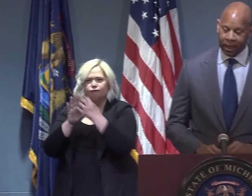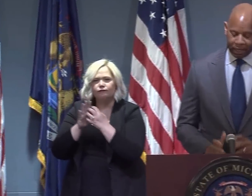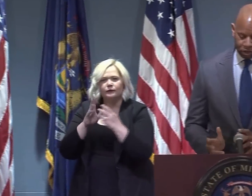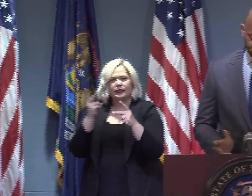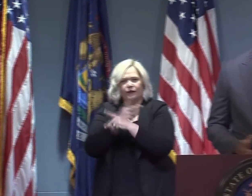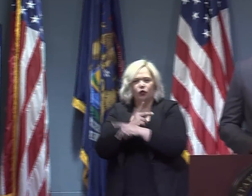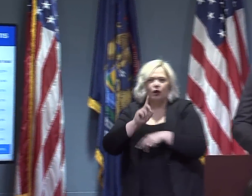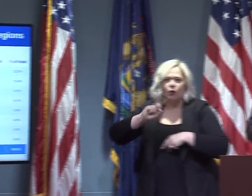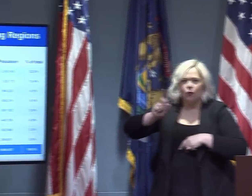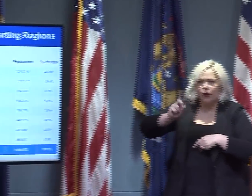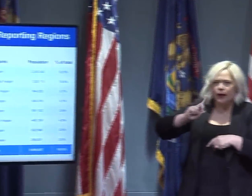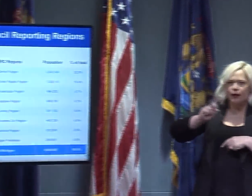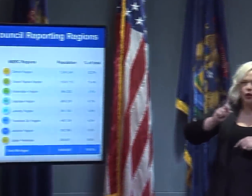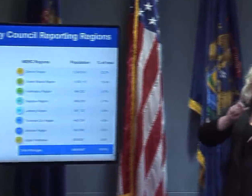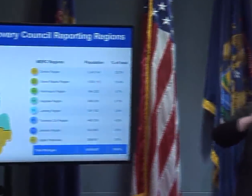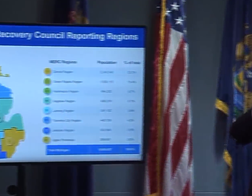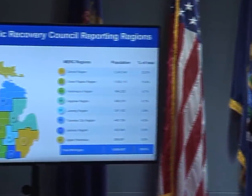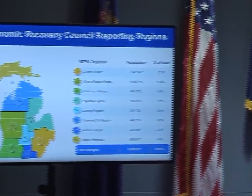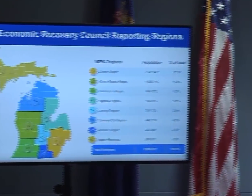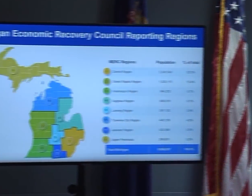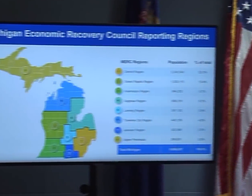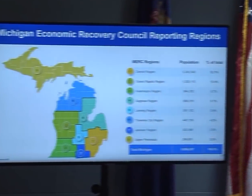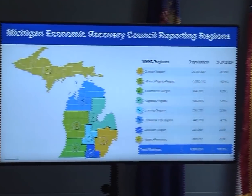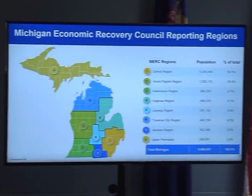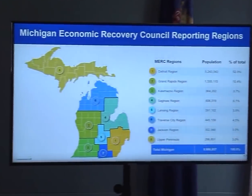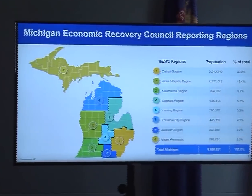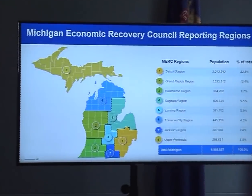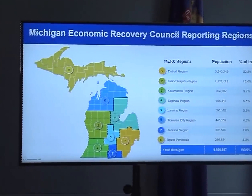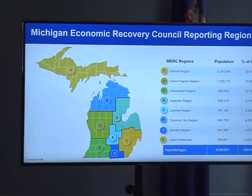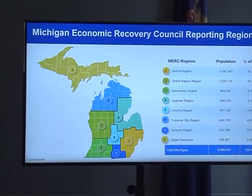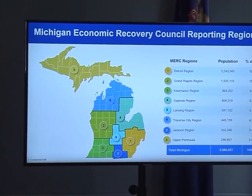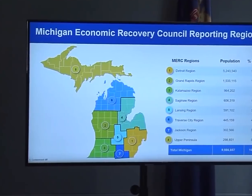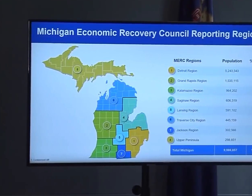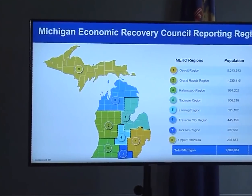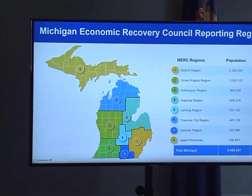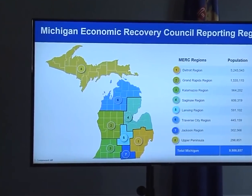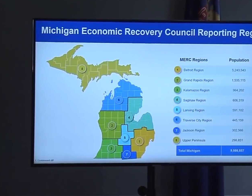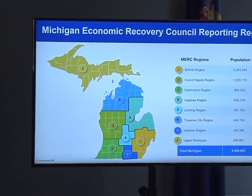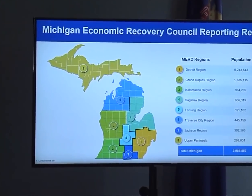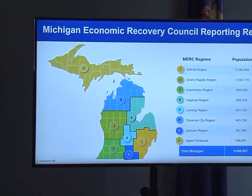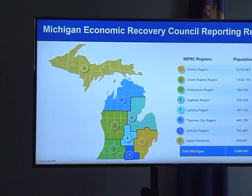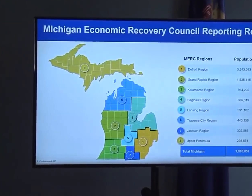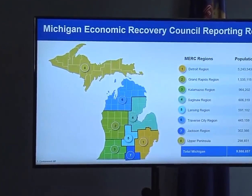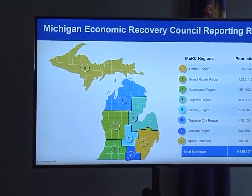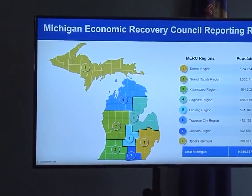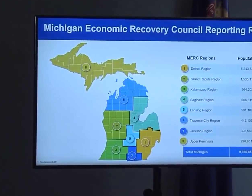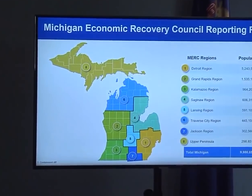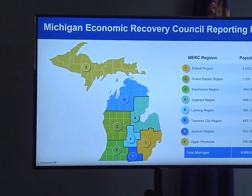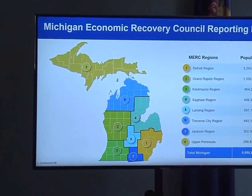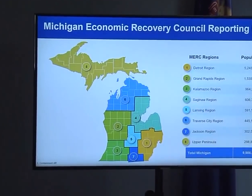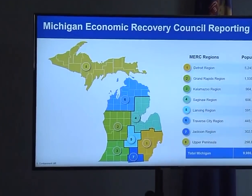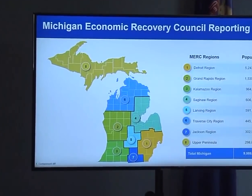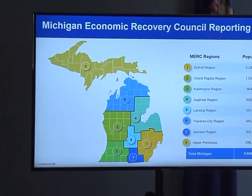COUNCIL FOR THE GOVERNOR. LET ME START WITH THE EIGHT REGIONS WE ARE USING TO TRACK